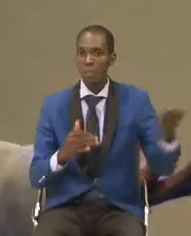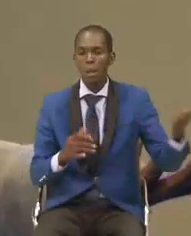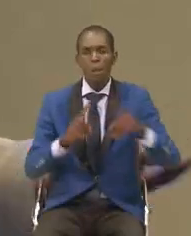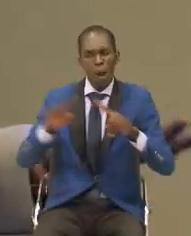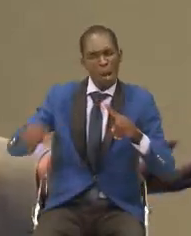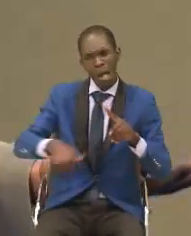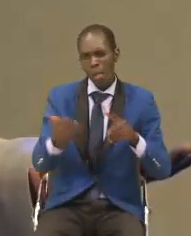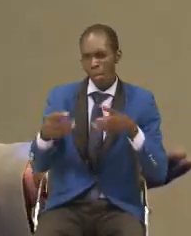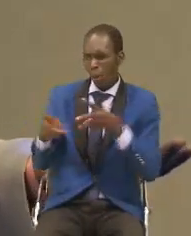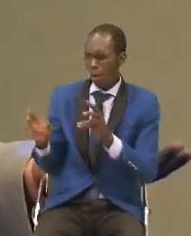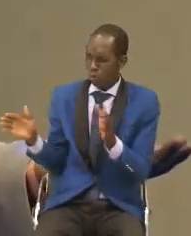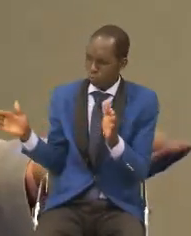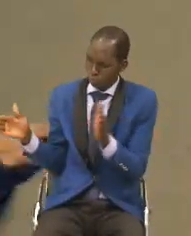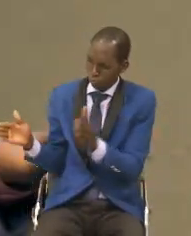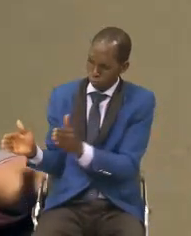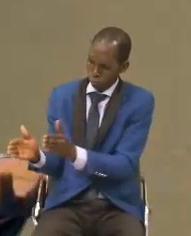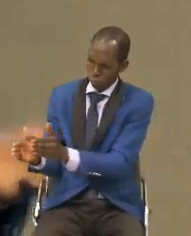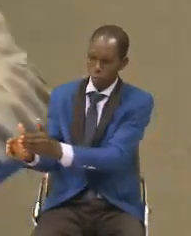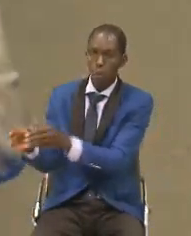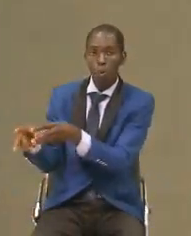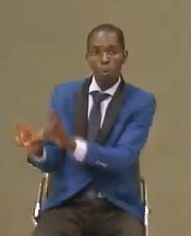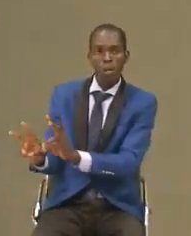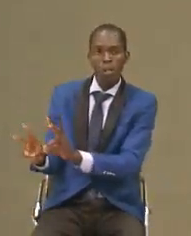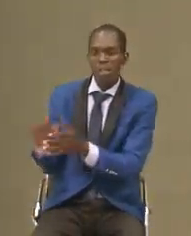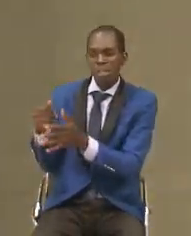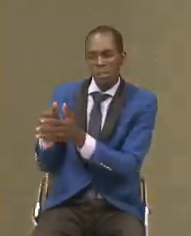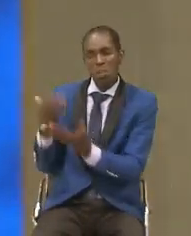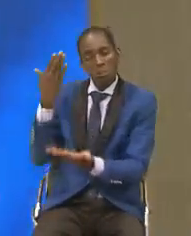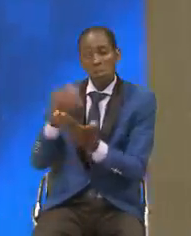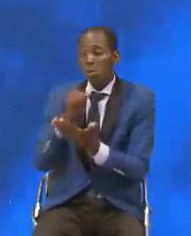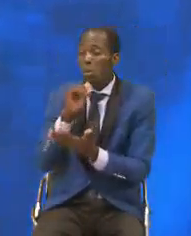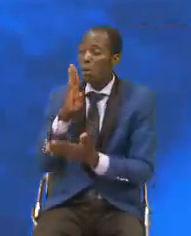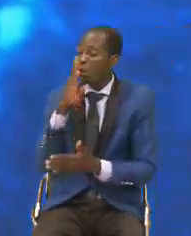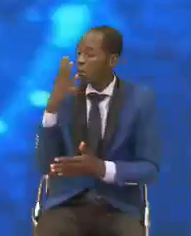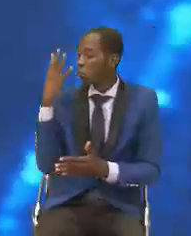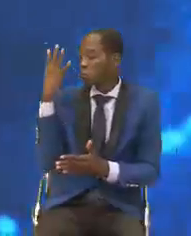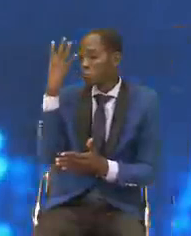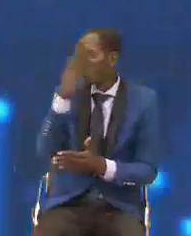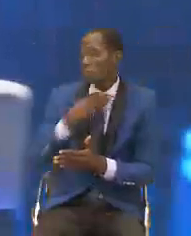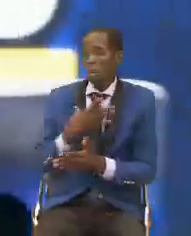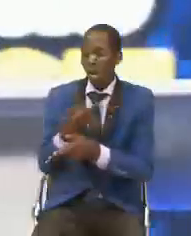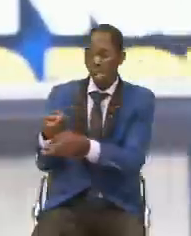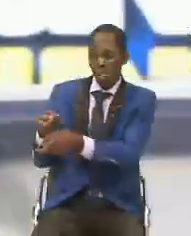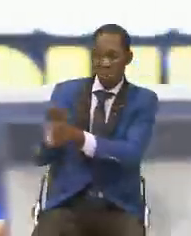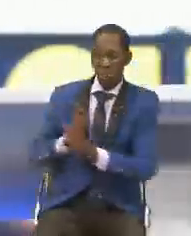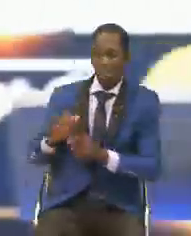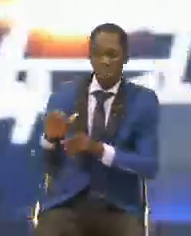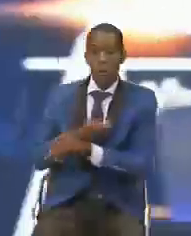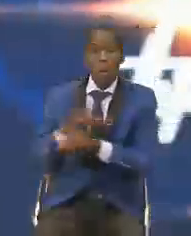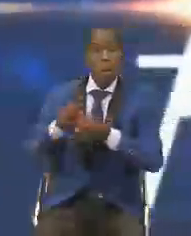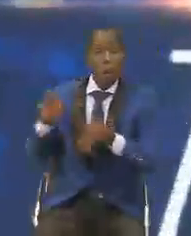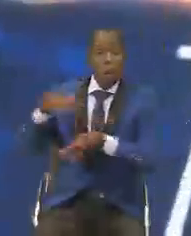except sorrow except suffering but it's a narrow way that narrow way it may not look beautiful or